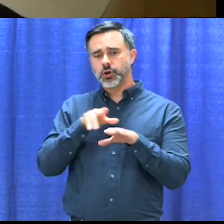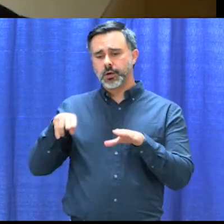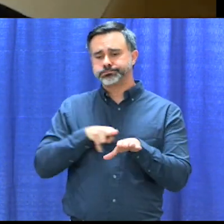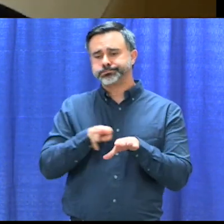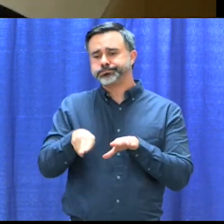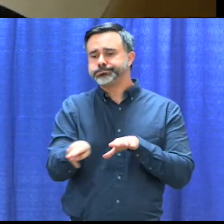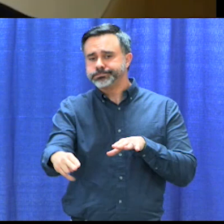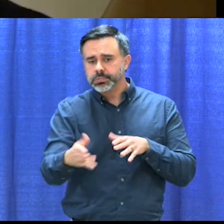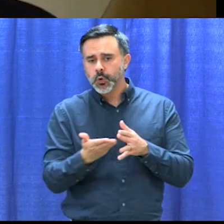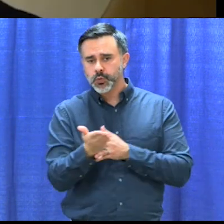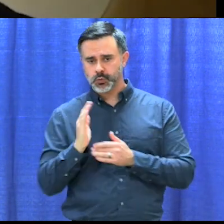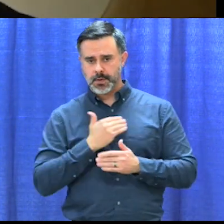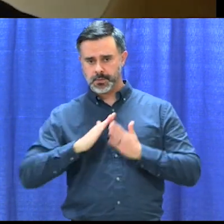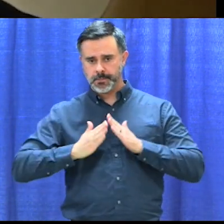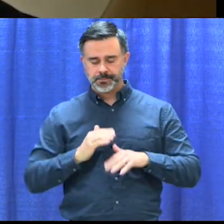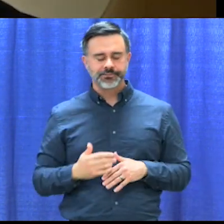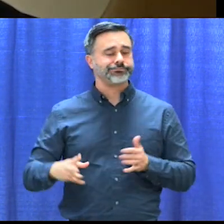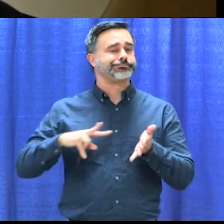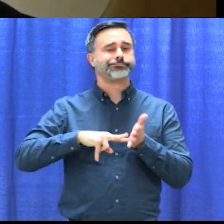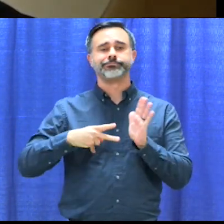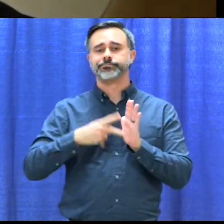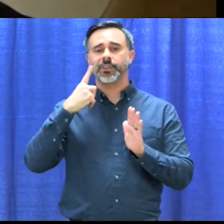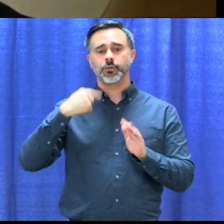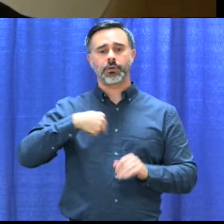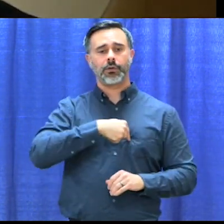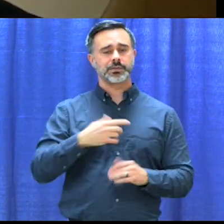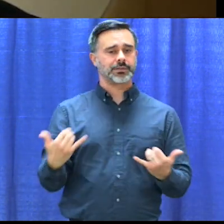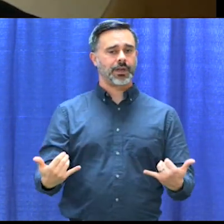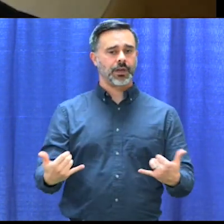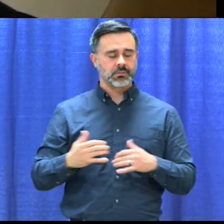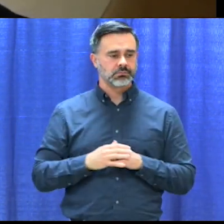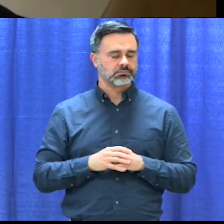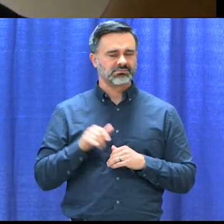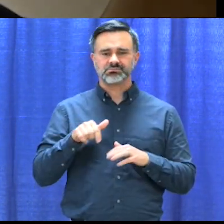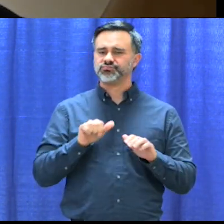What this represents for us this situation is a huge challenge.